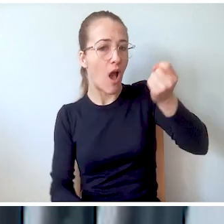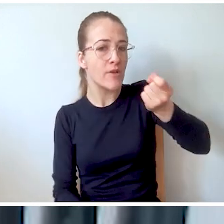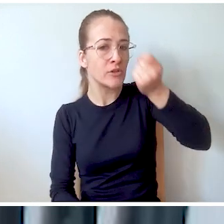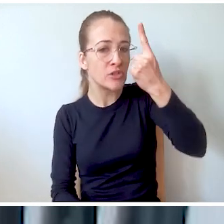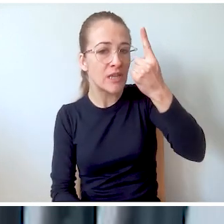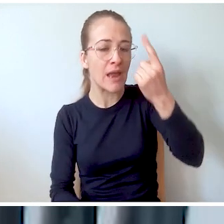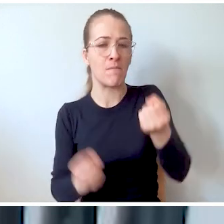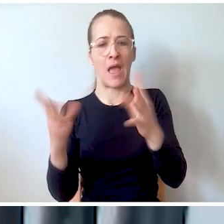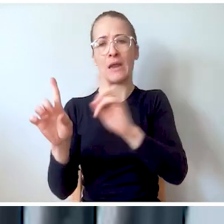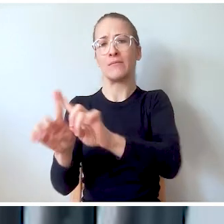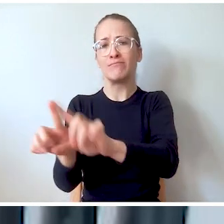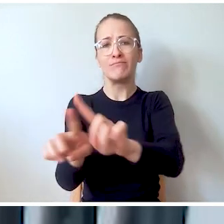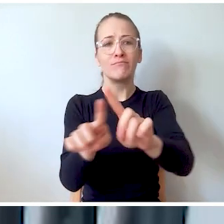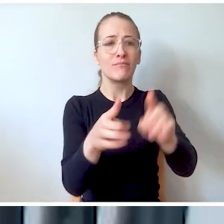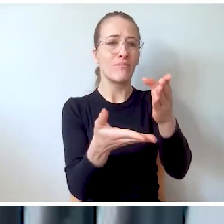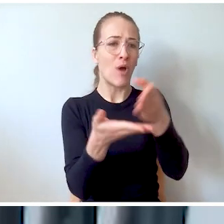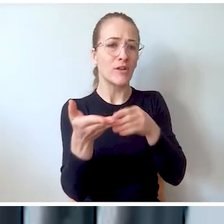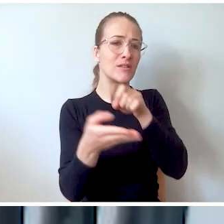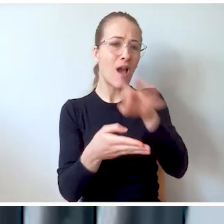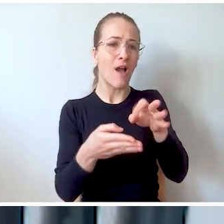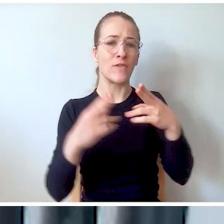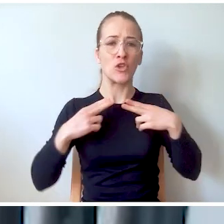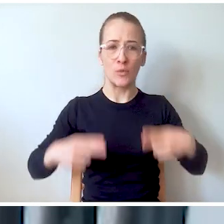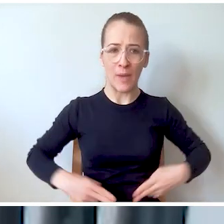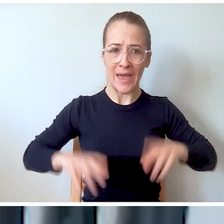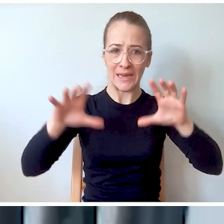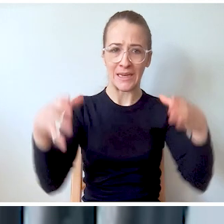many different parts of humanity that I didn't understand before.